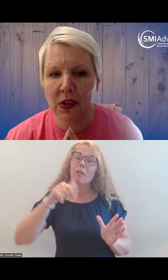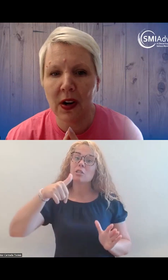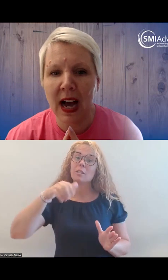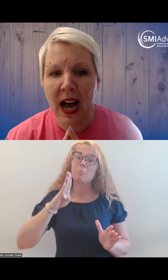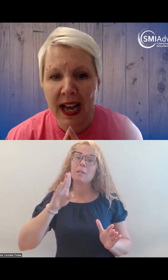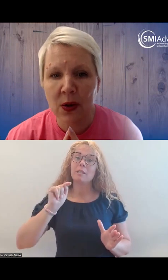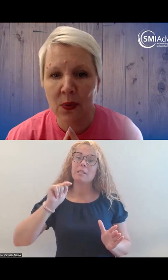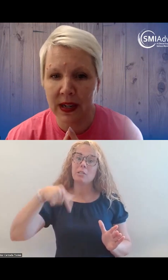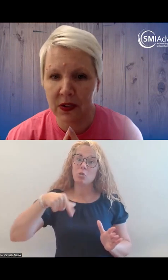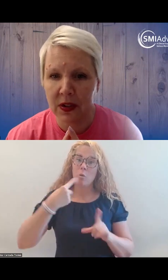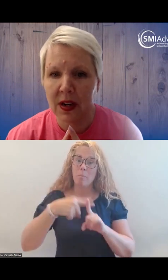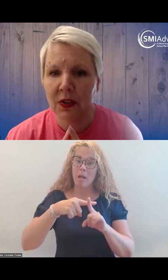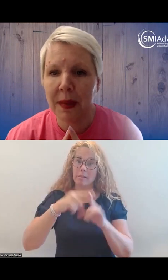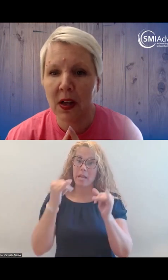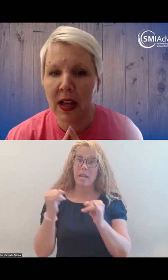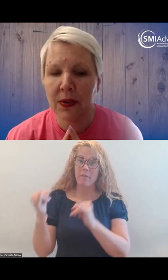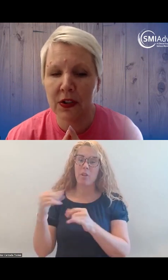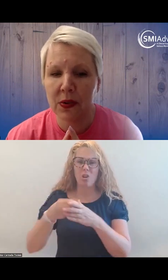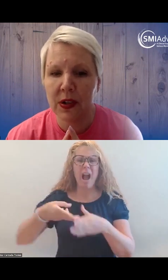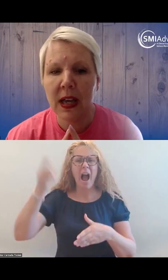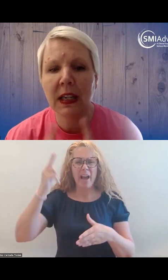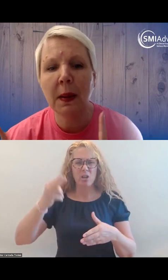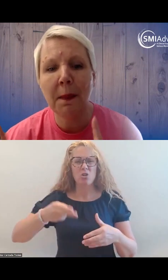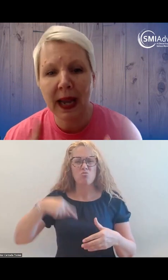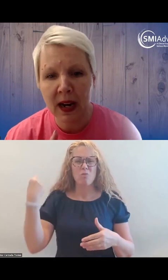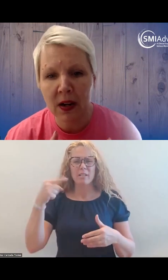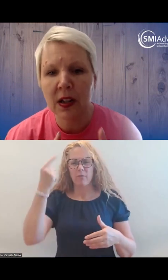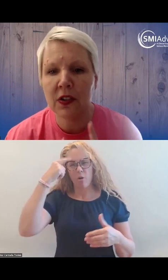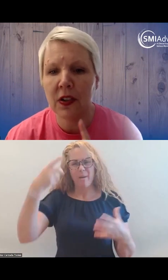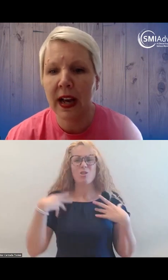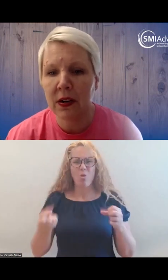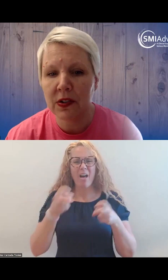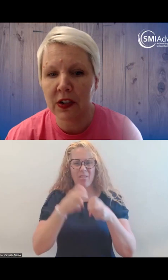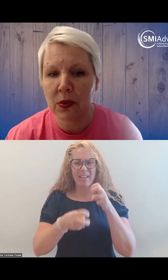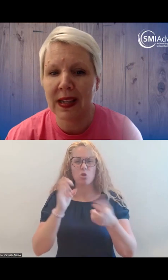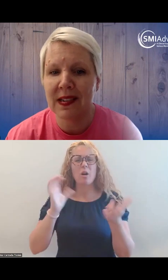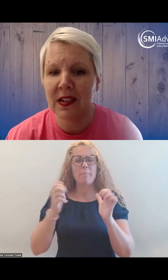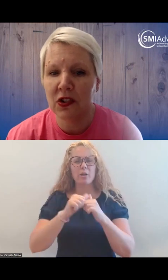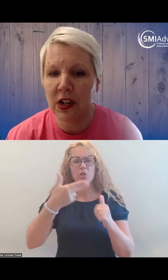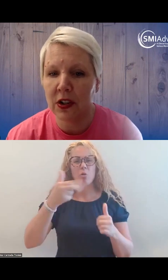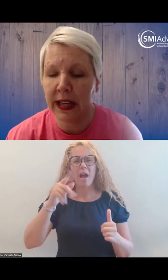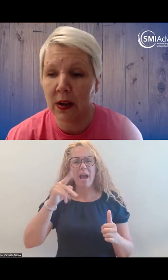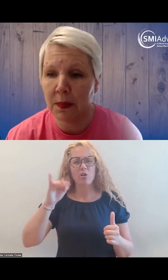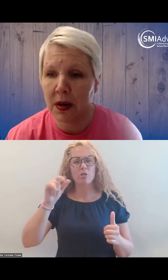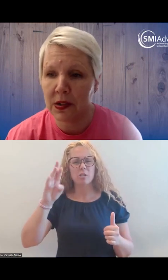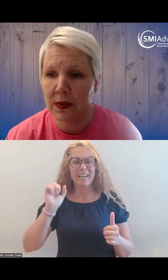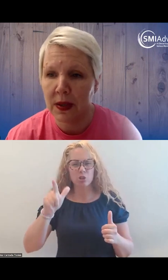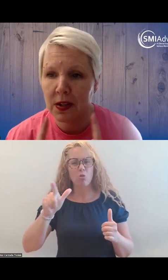ARE AT A HIGHER RISK FOR HEALTH ISSUES COMPARED TO THEIR HETORESEXUAL AND CISGENDER COUNTERS.